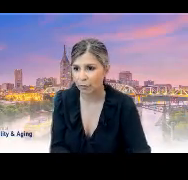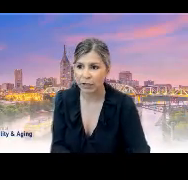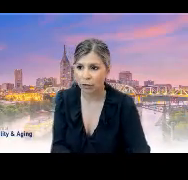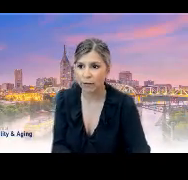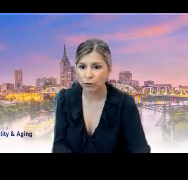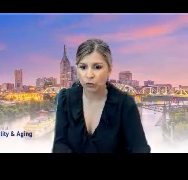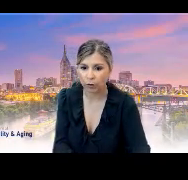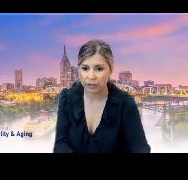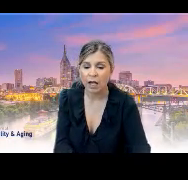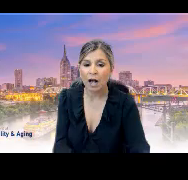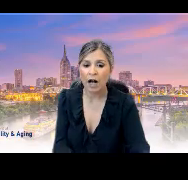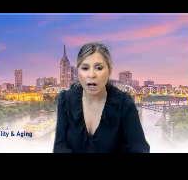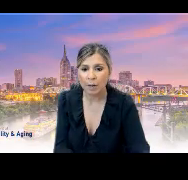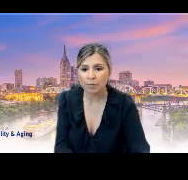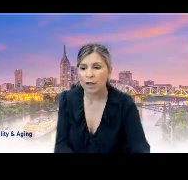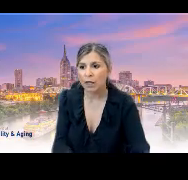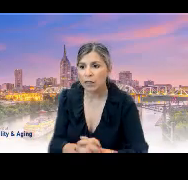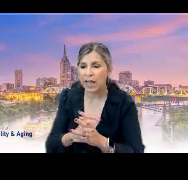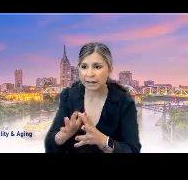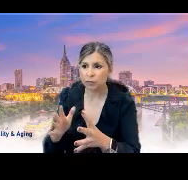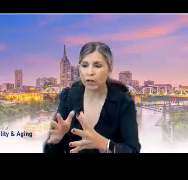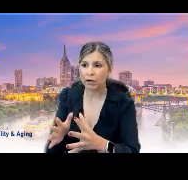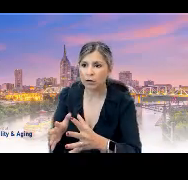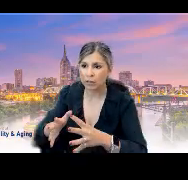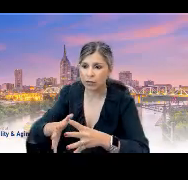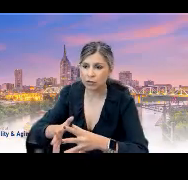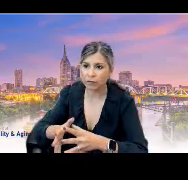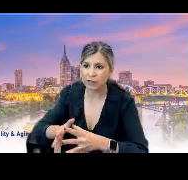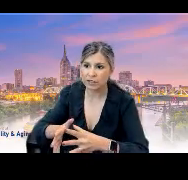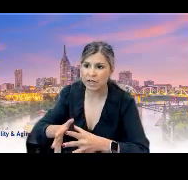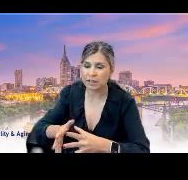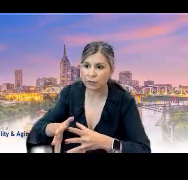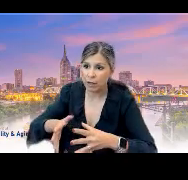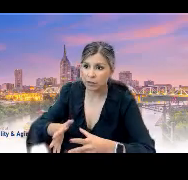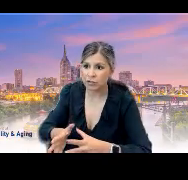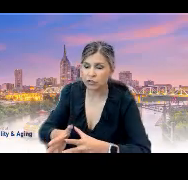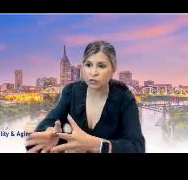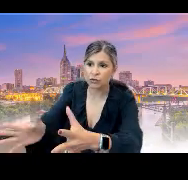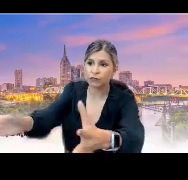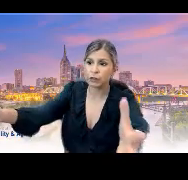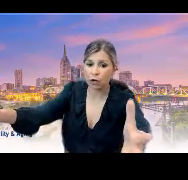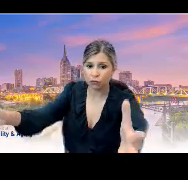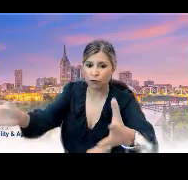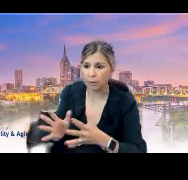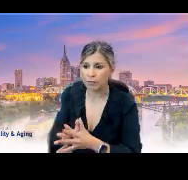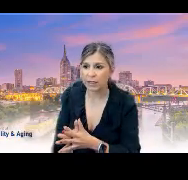That's what we call them for short, that's where the services kind of flow from.